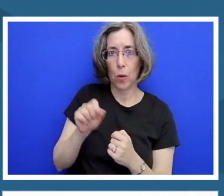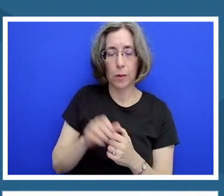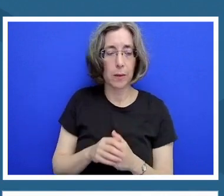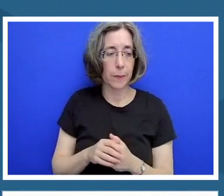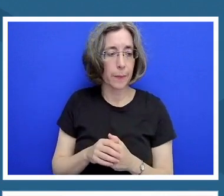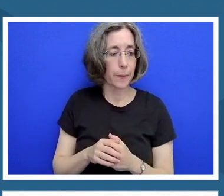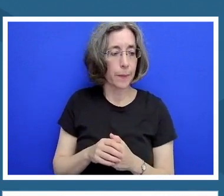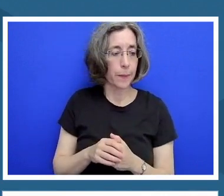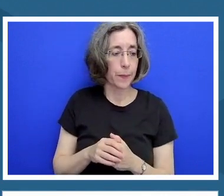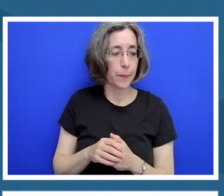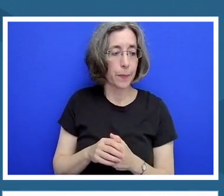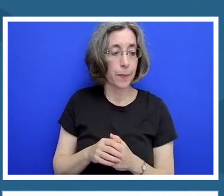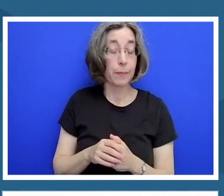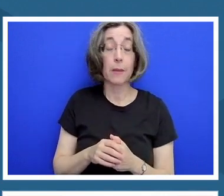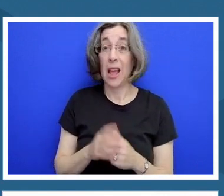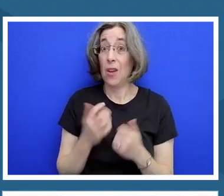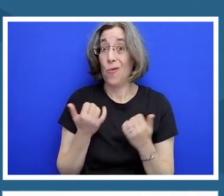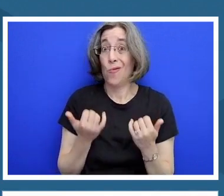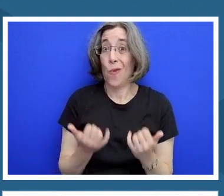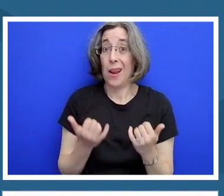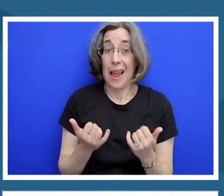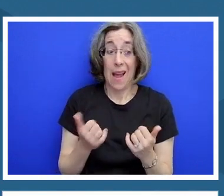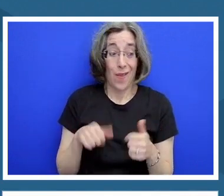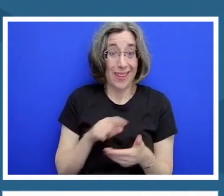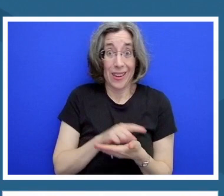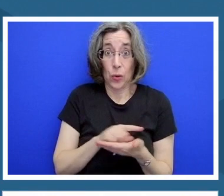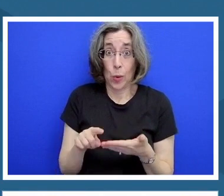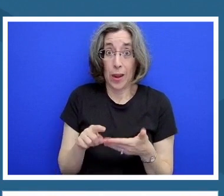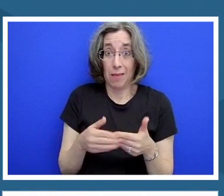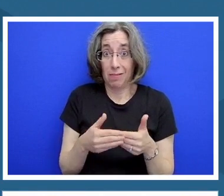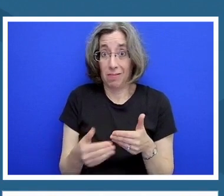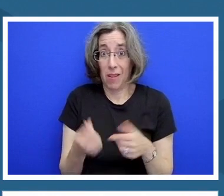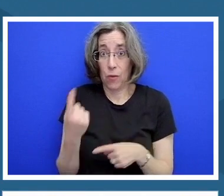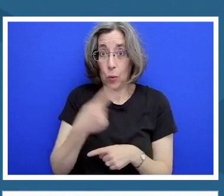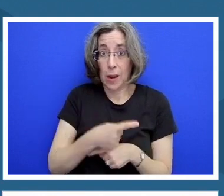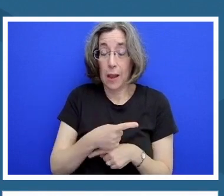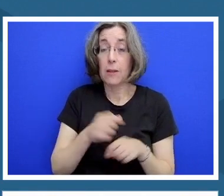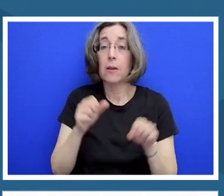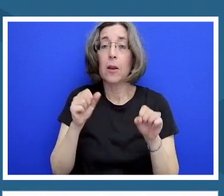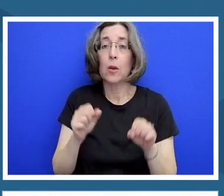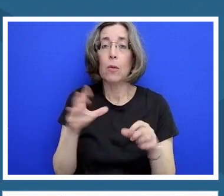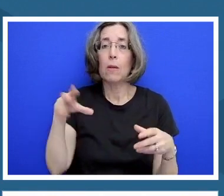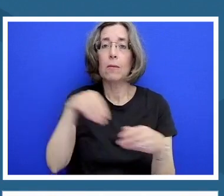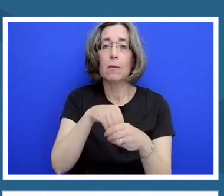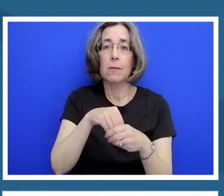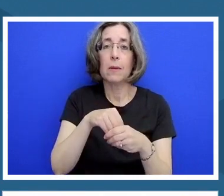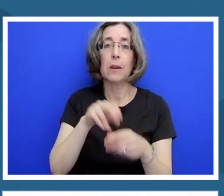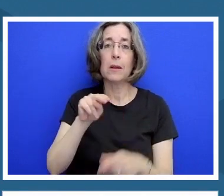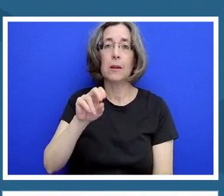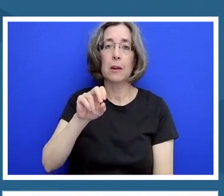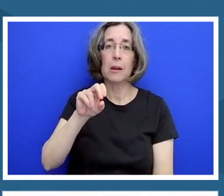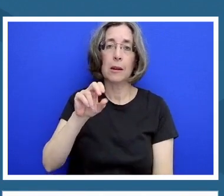the next couple of days actually is the nasa's astrophoto challenges right there